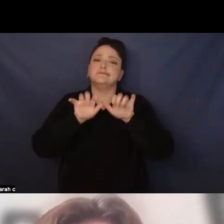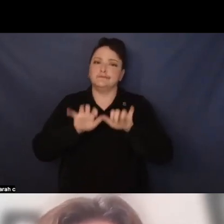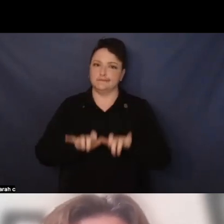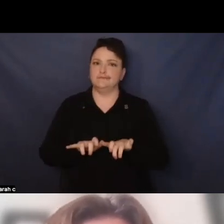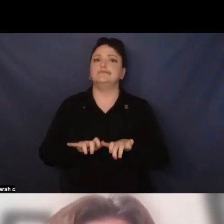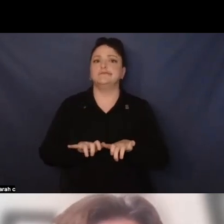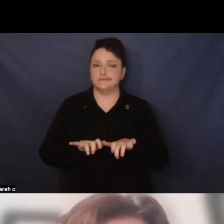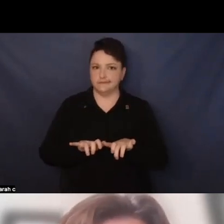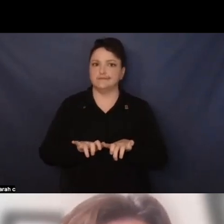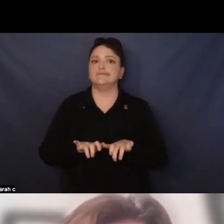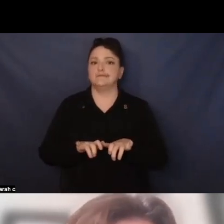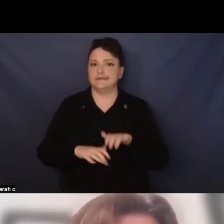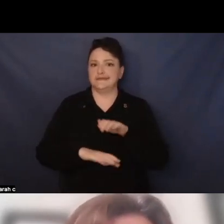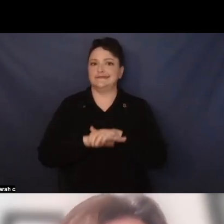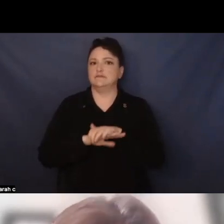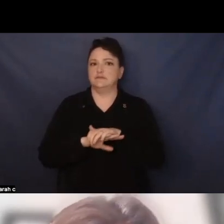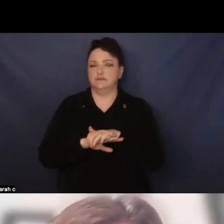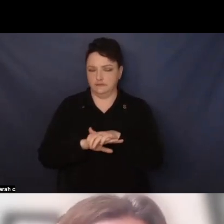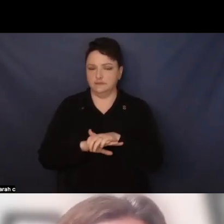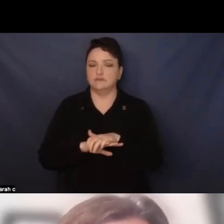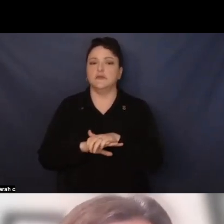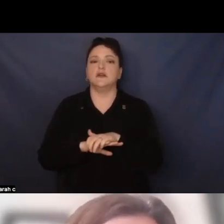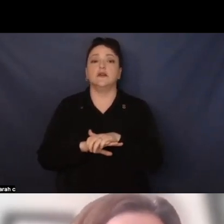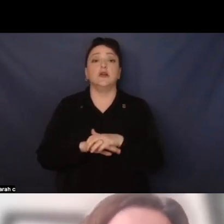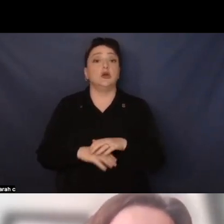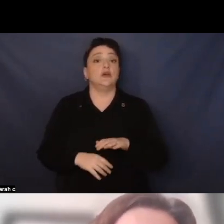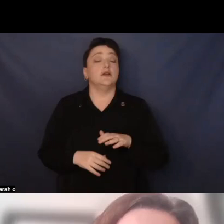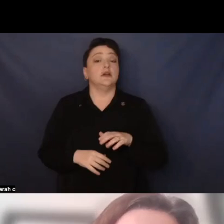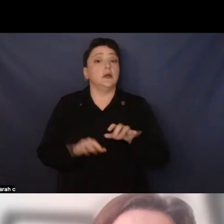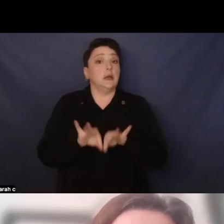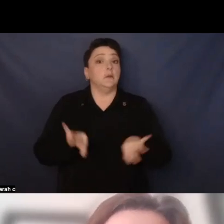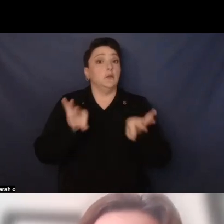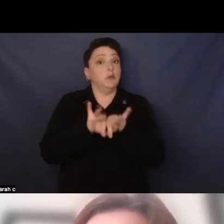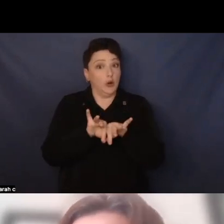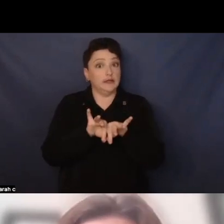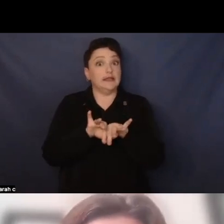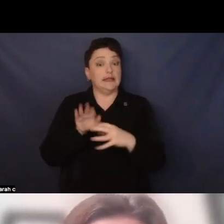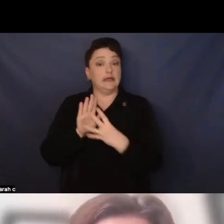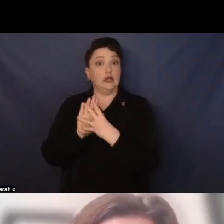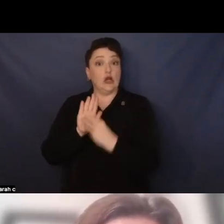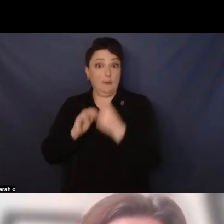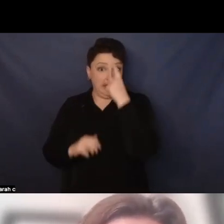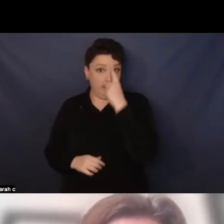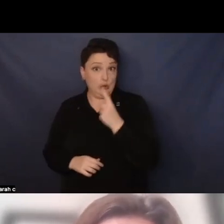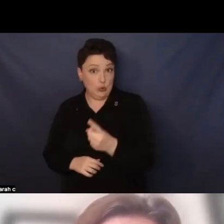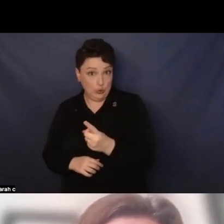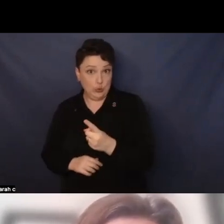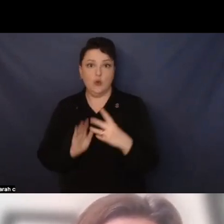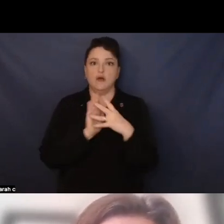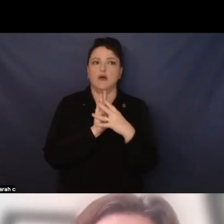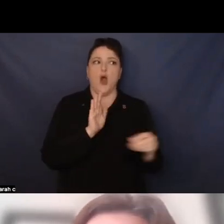writing where you end up with a copy. So it's fine to use the telephone if that's part of, you know,